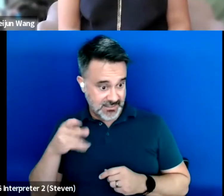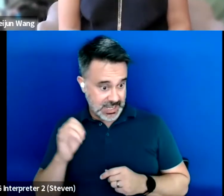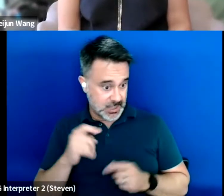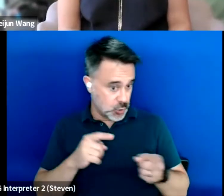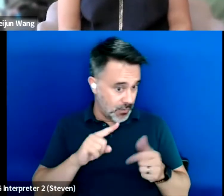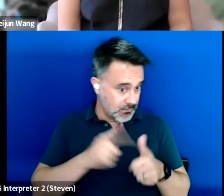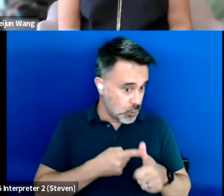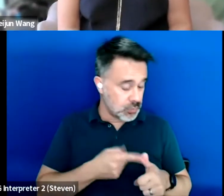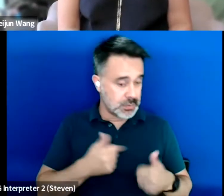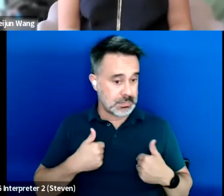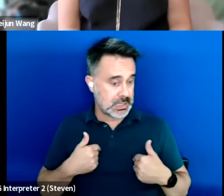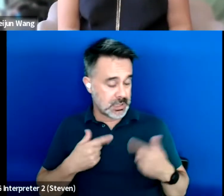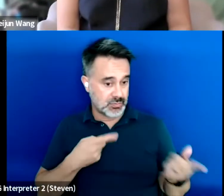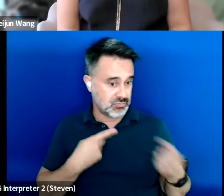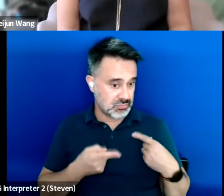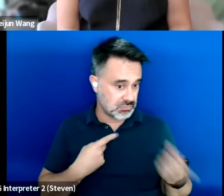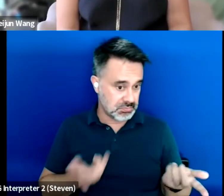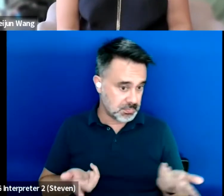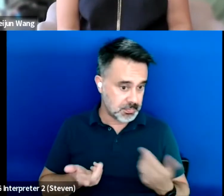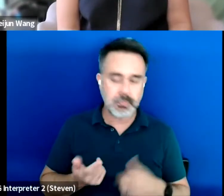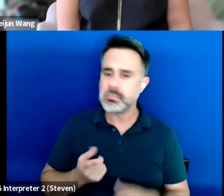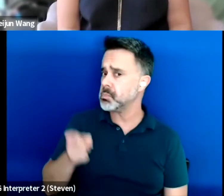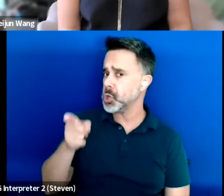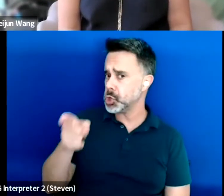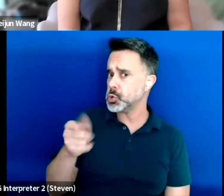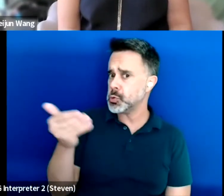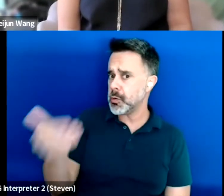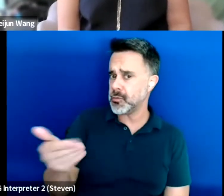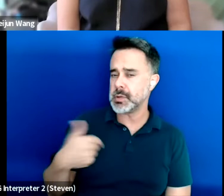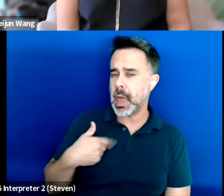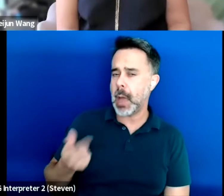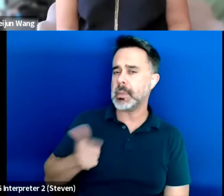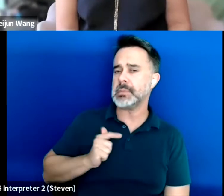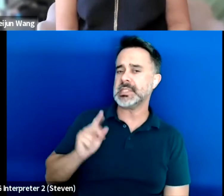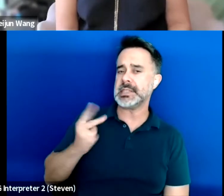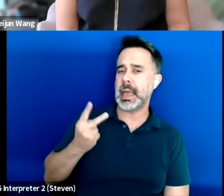The internal Dr. Rabbit slash Mr. Turtle tension pushes and pulls,